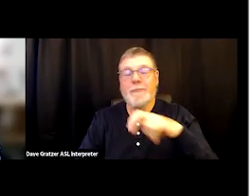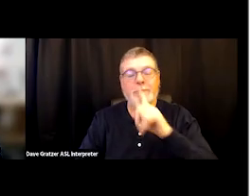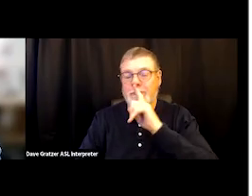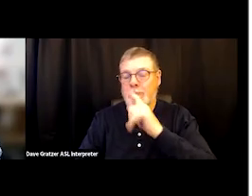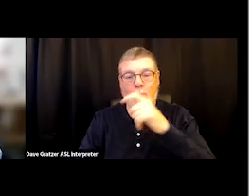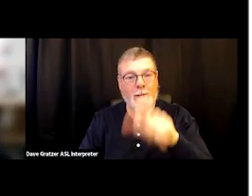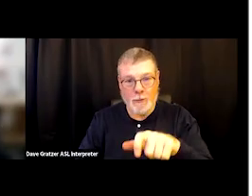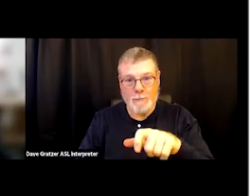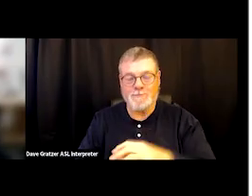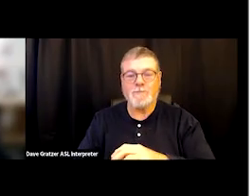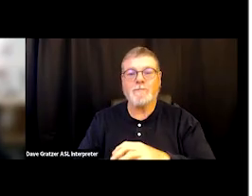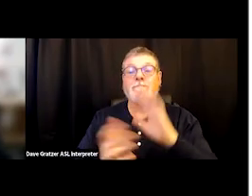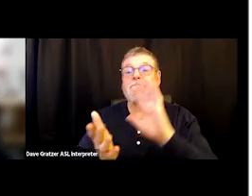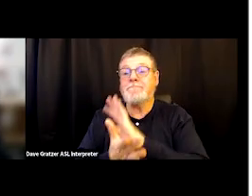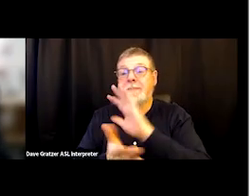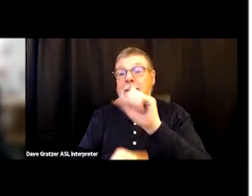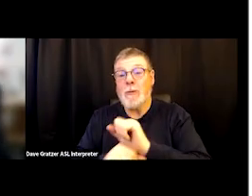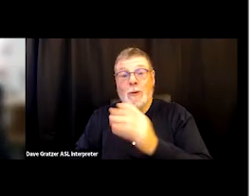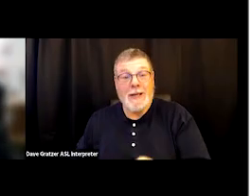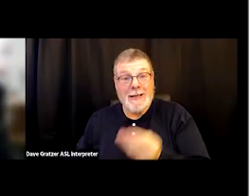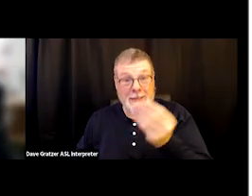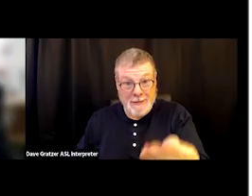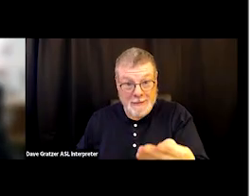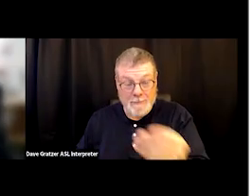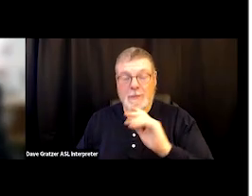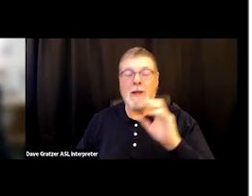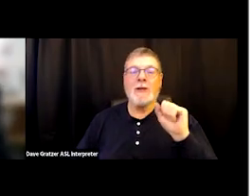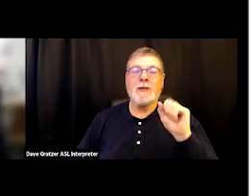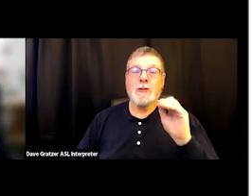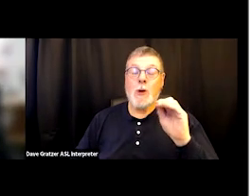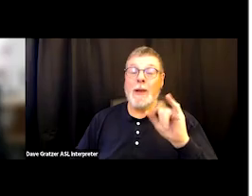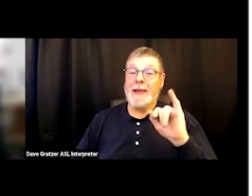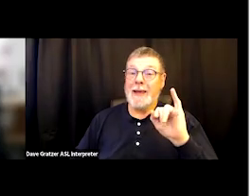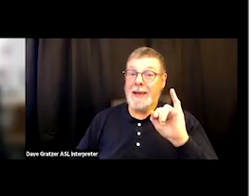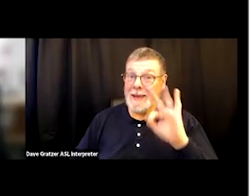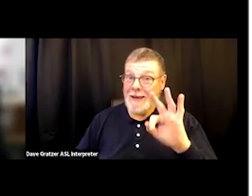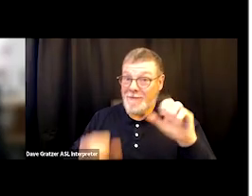when you turn in a paper packet. So if it's feasible, we do recommend doing this.